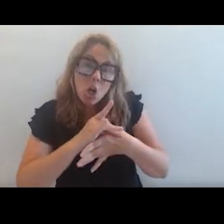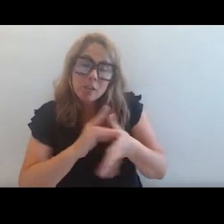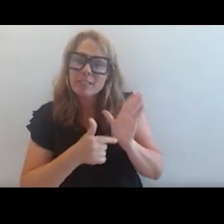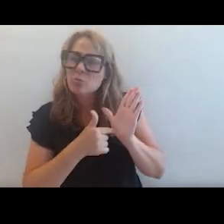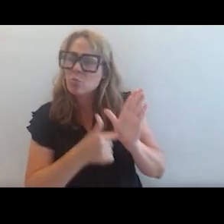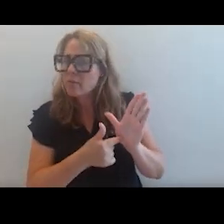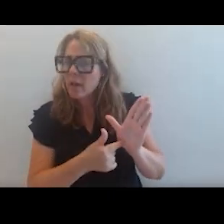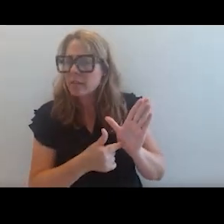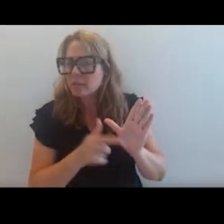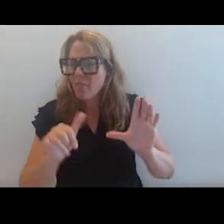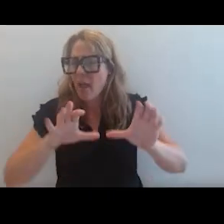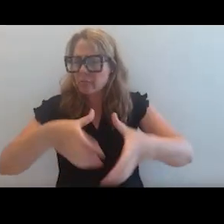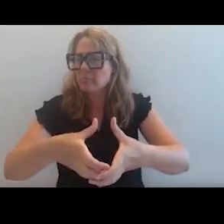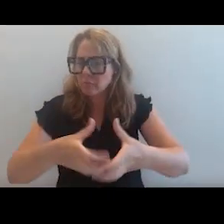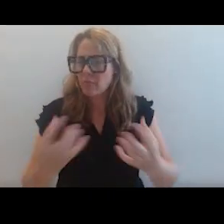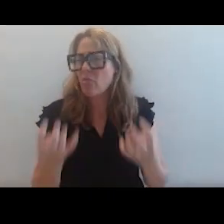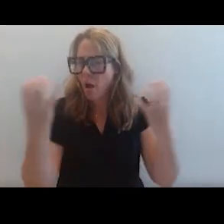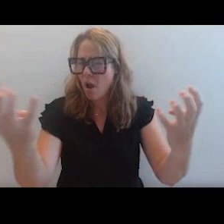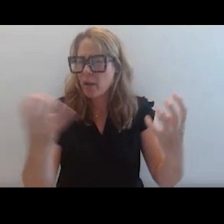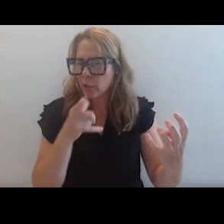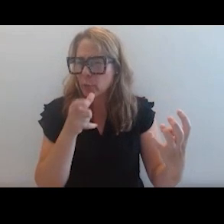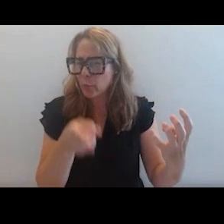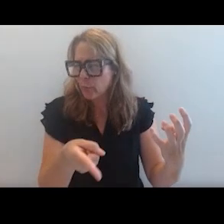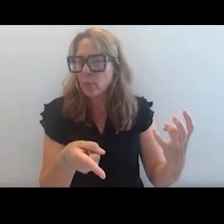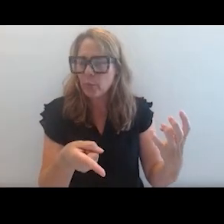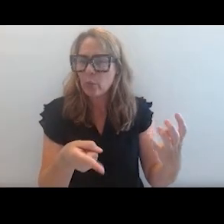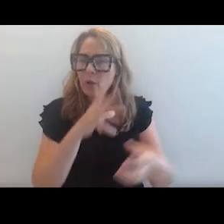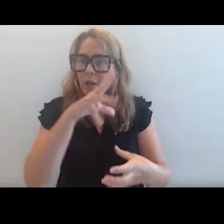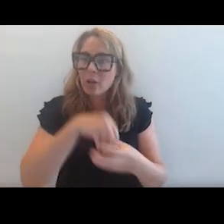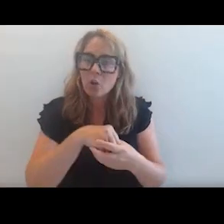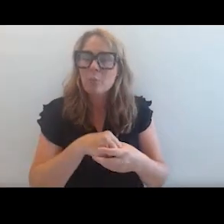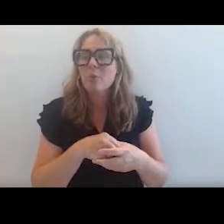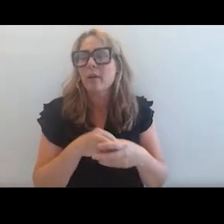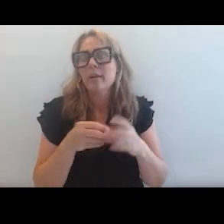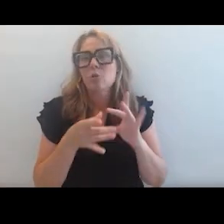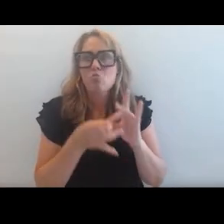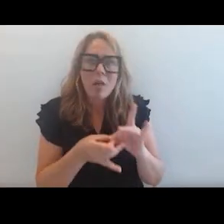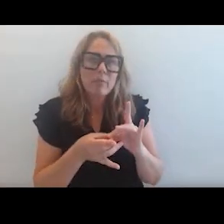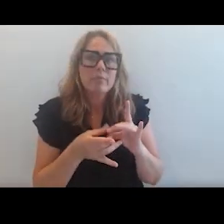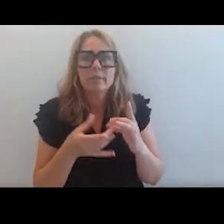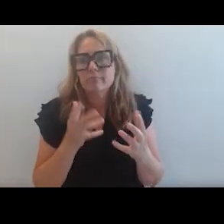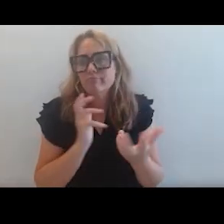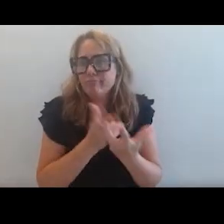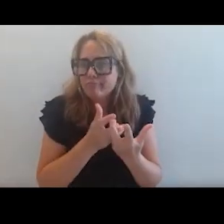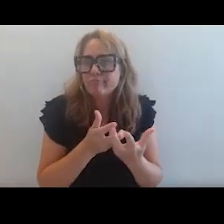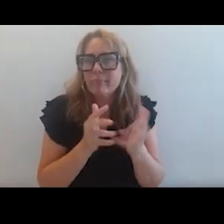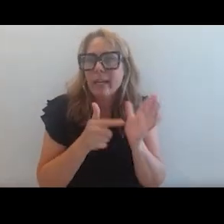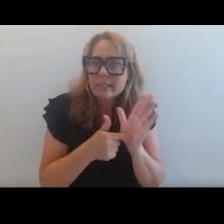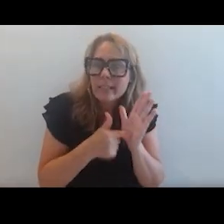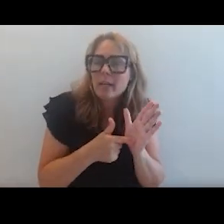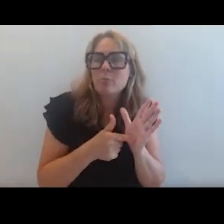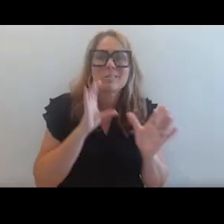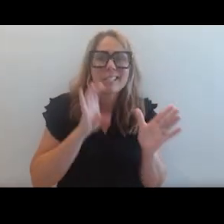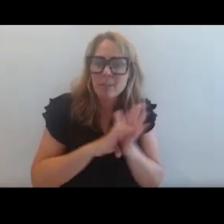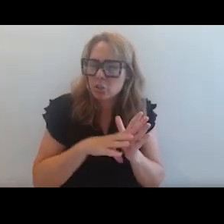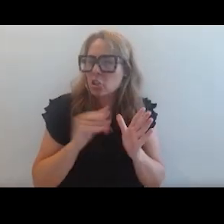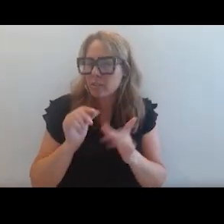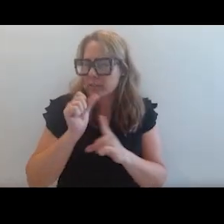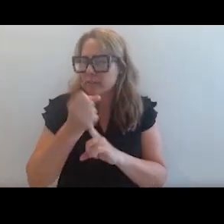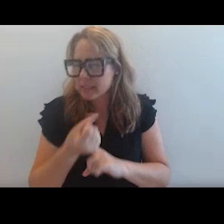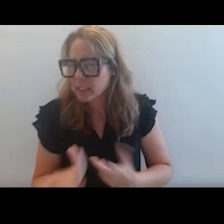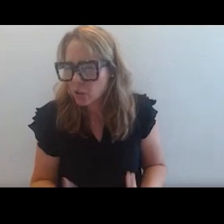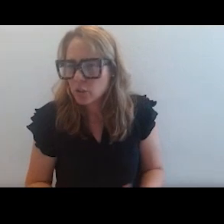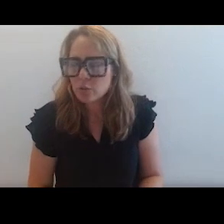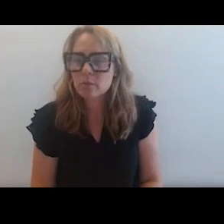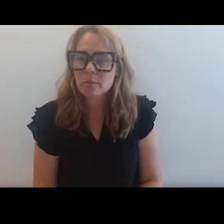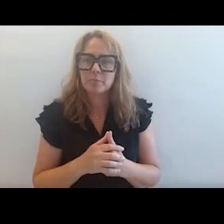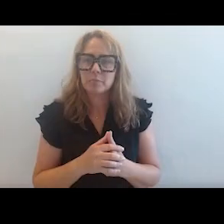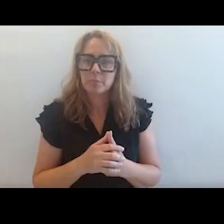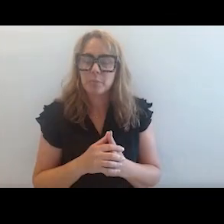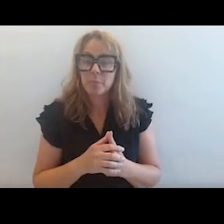population of your audience. Incorporate relevant examples, imagery, and scenarios.